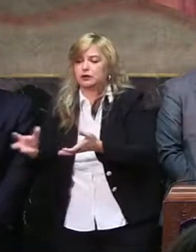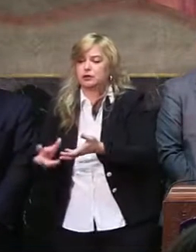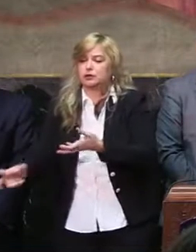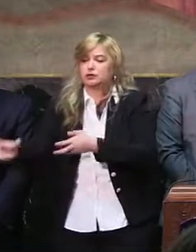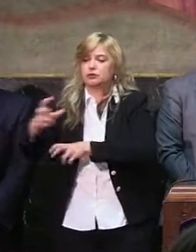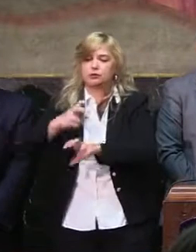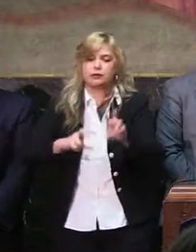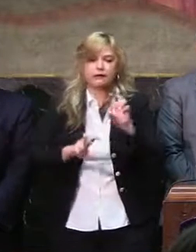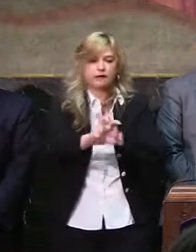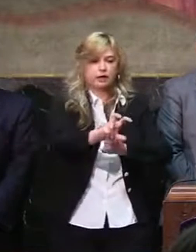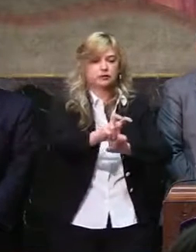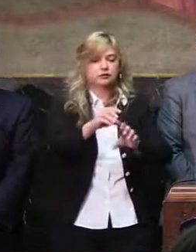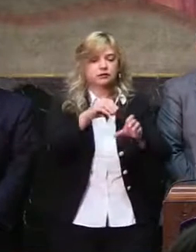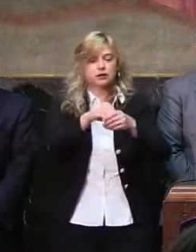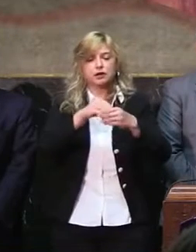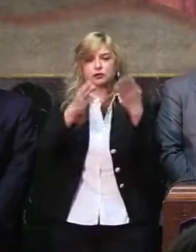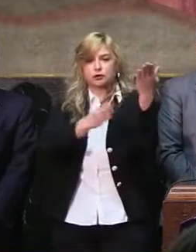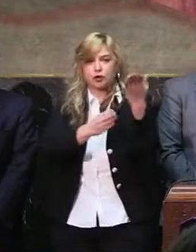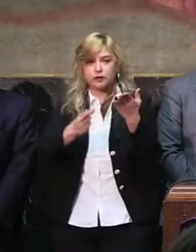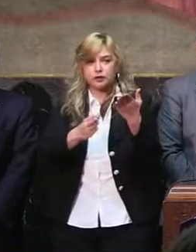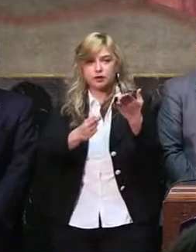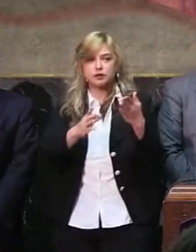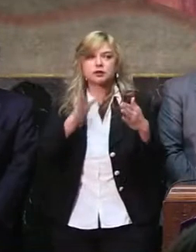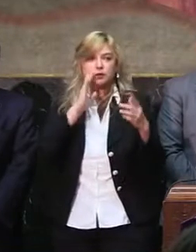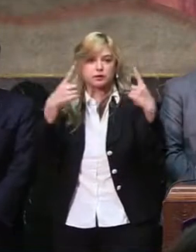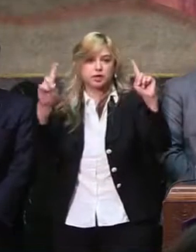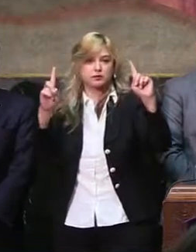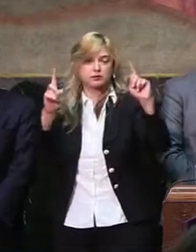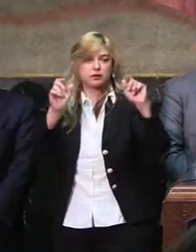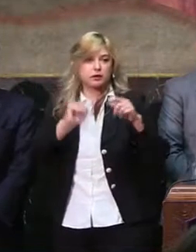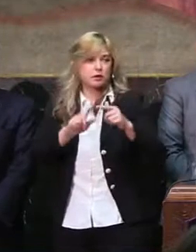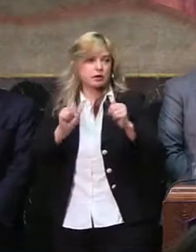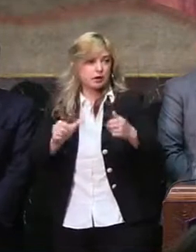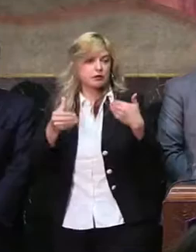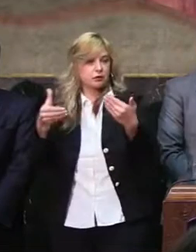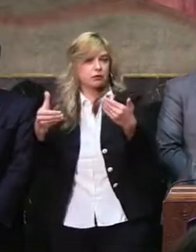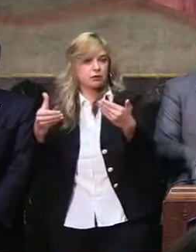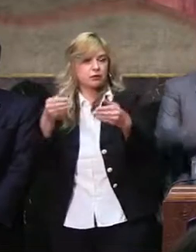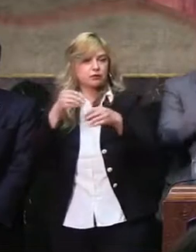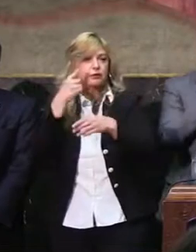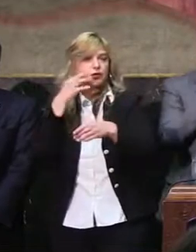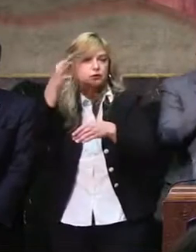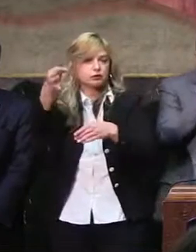consider going forward further in future years. But again, thank you all of you who